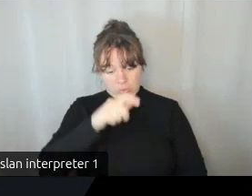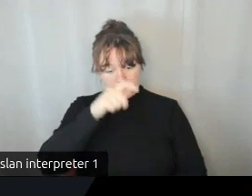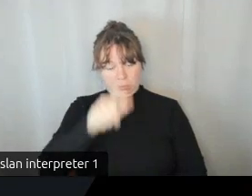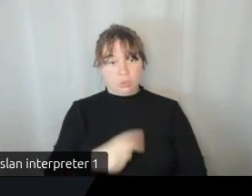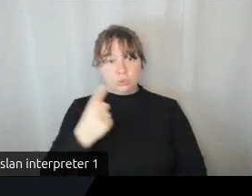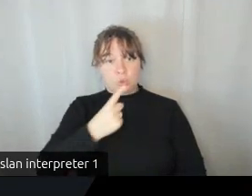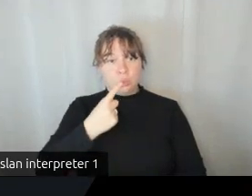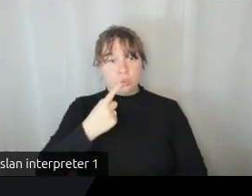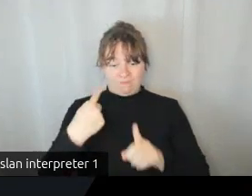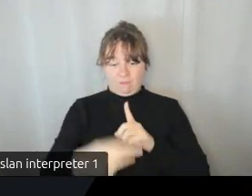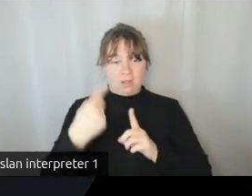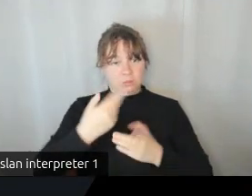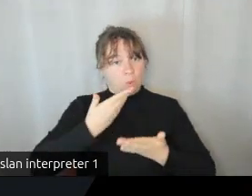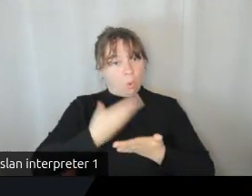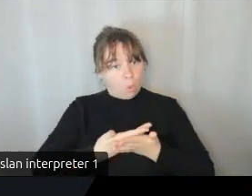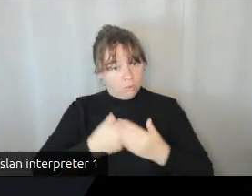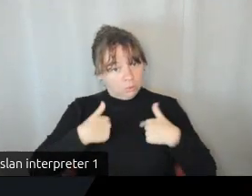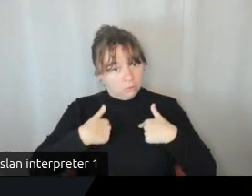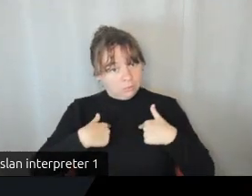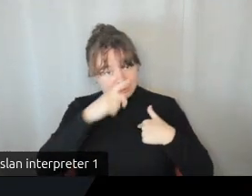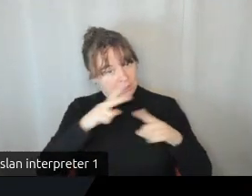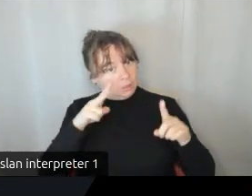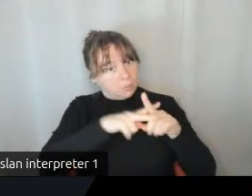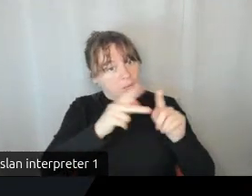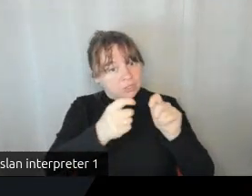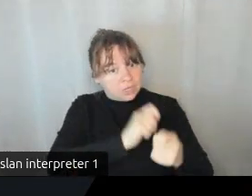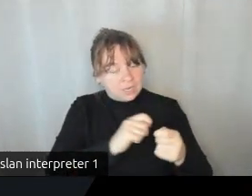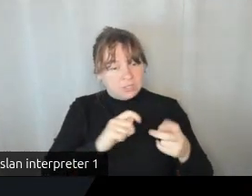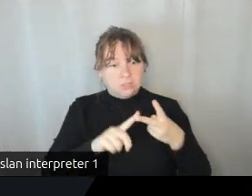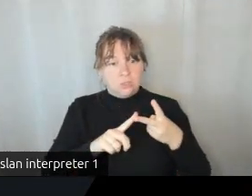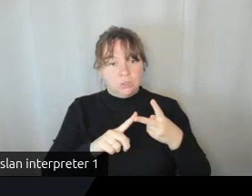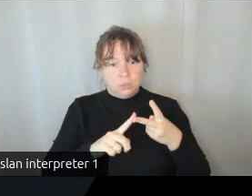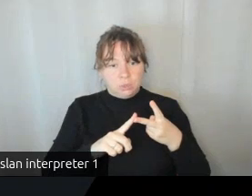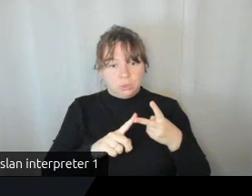that needs protection or has needed protection previously, the respondent, a police officer,